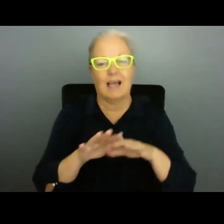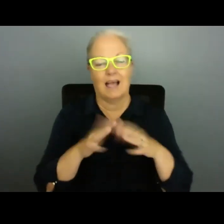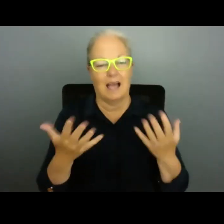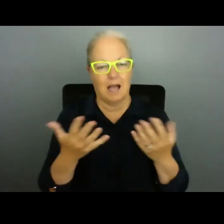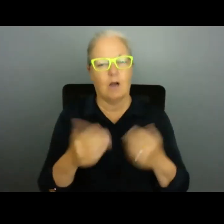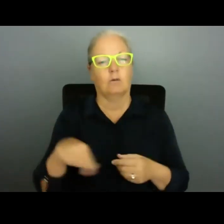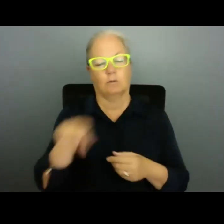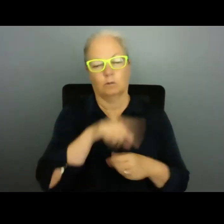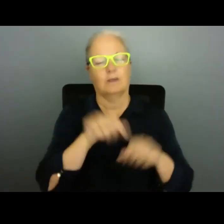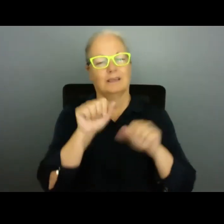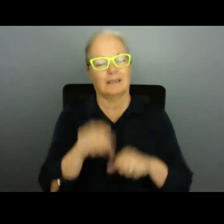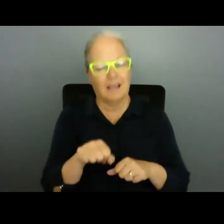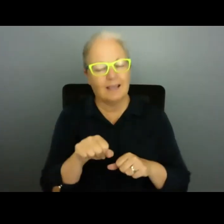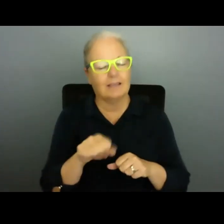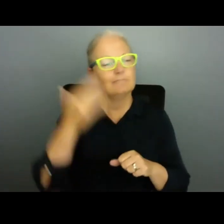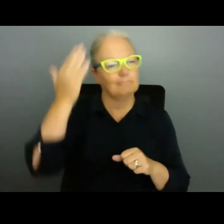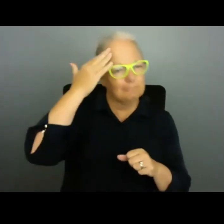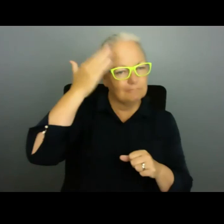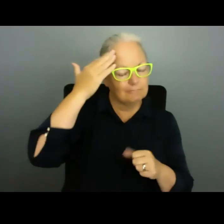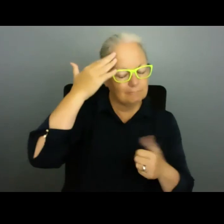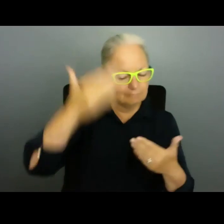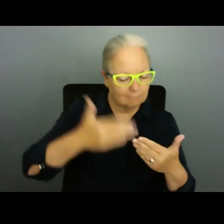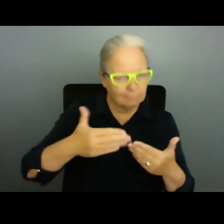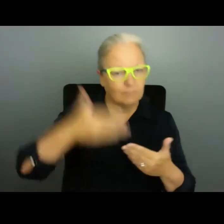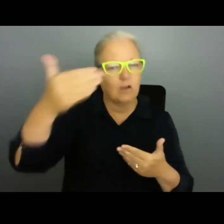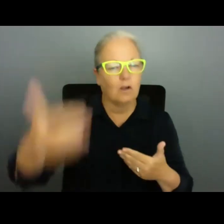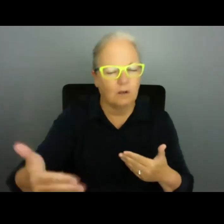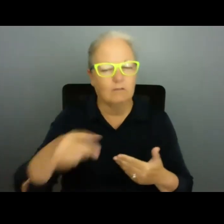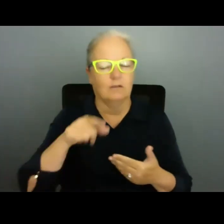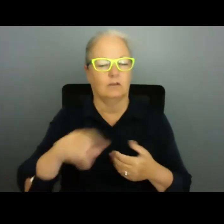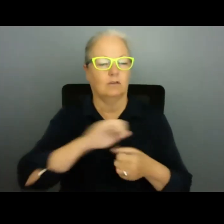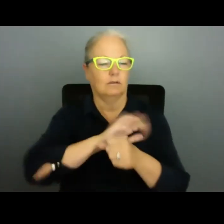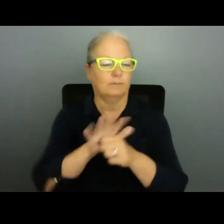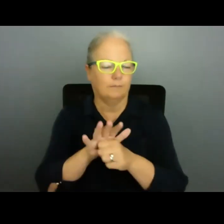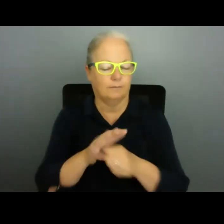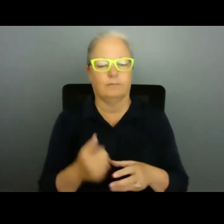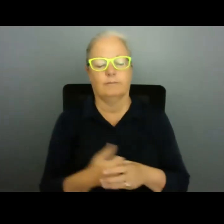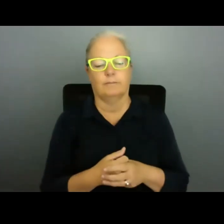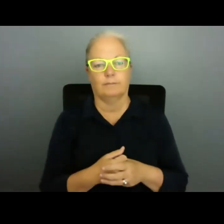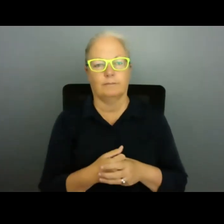we know youth with disabilities commonly experience increased risks during pandemics